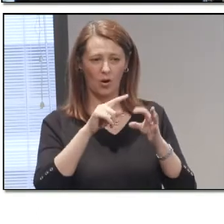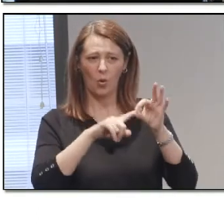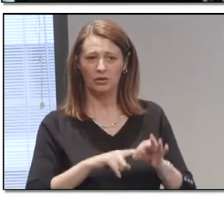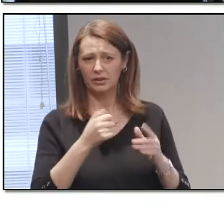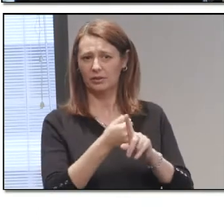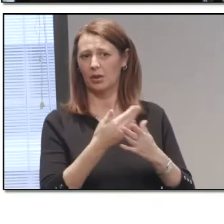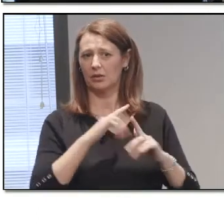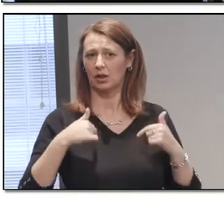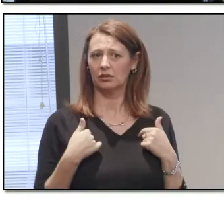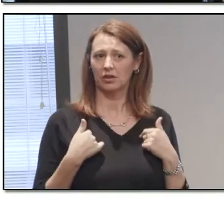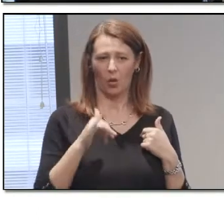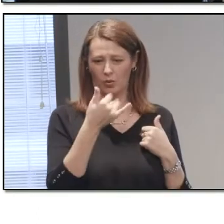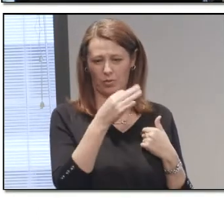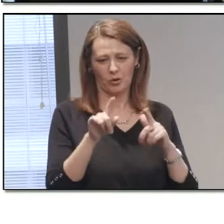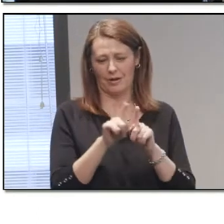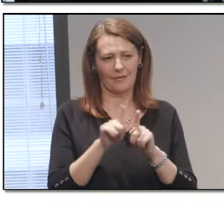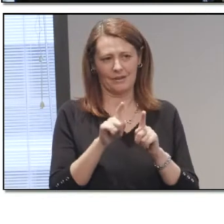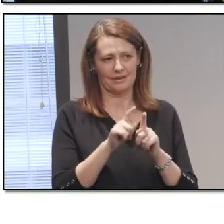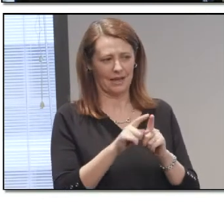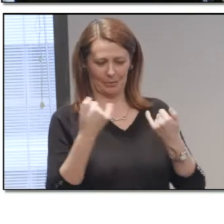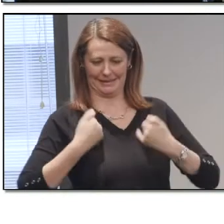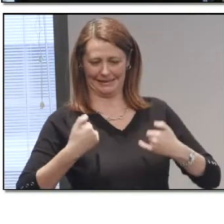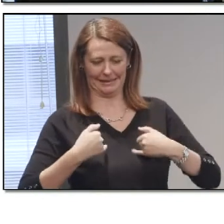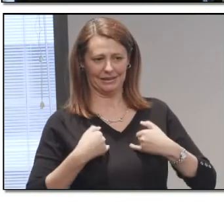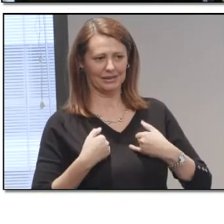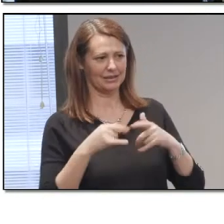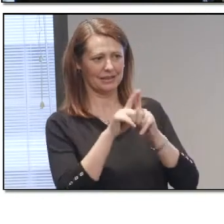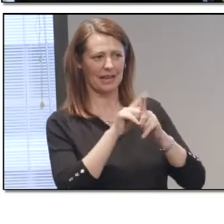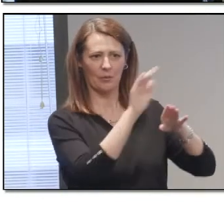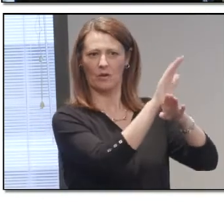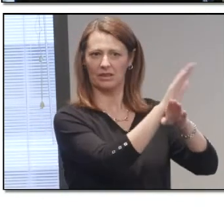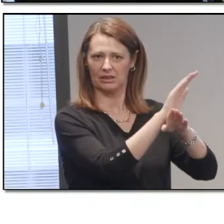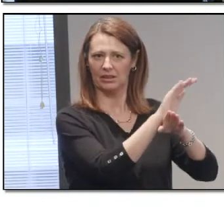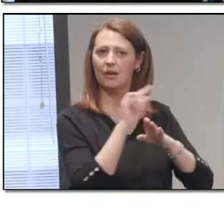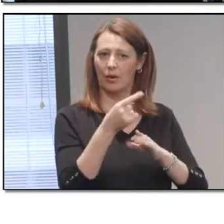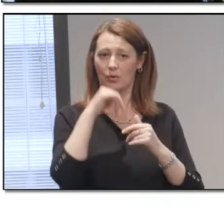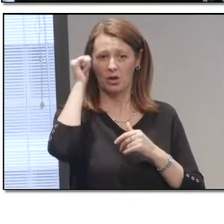we probably don't have the same sorts of diseases associated with it, but we do know that exposure